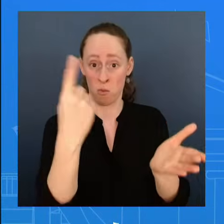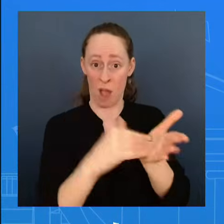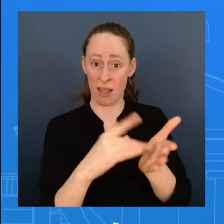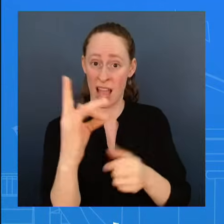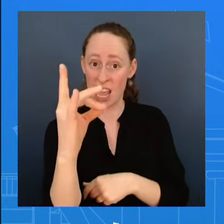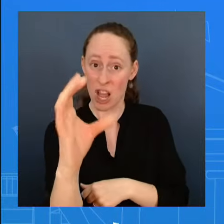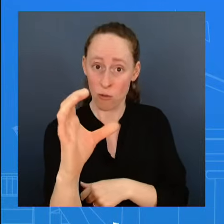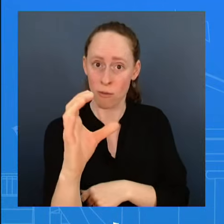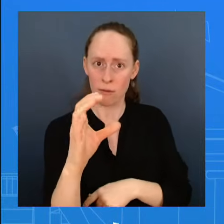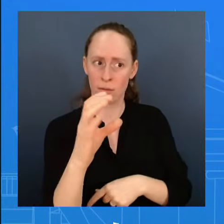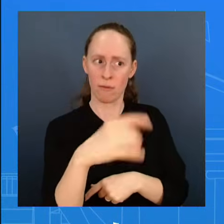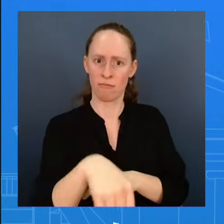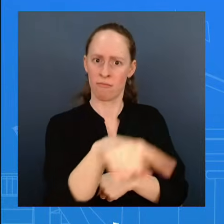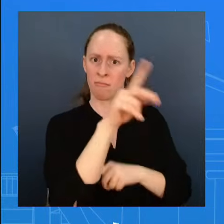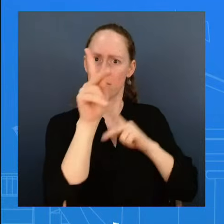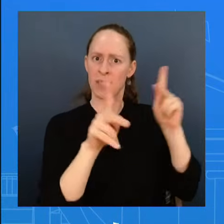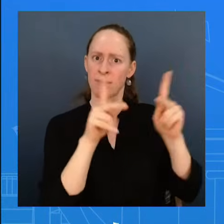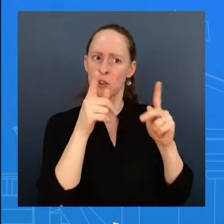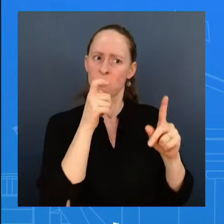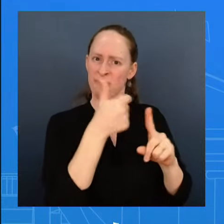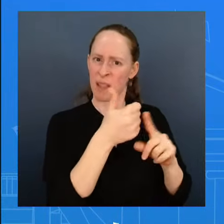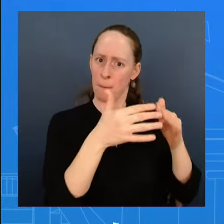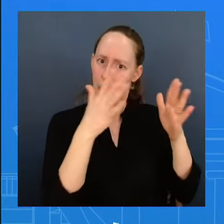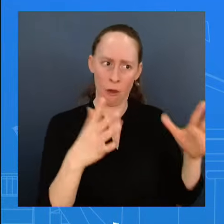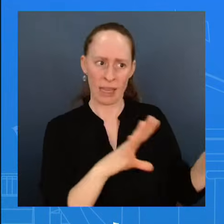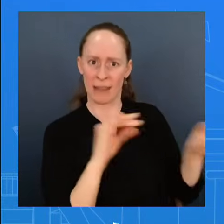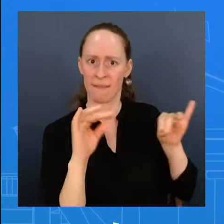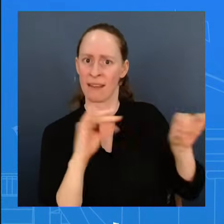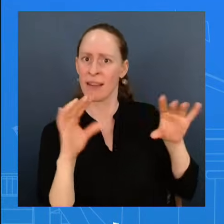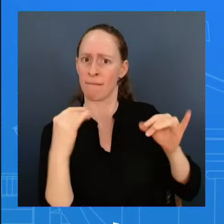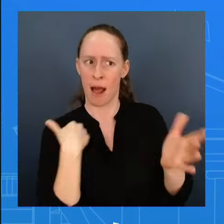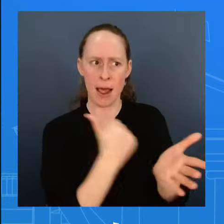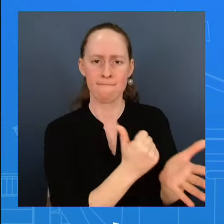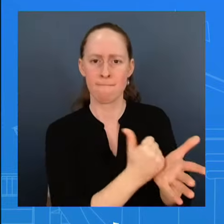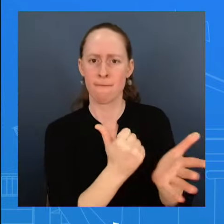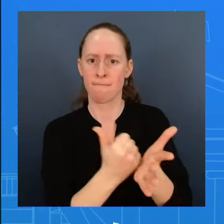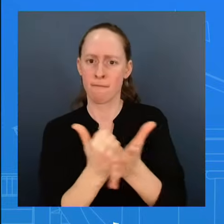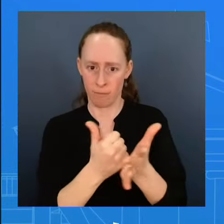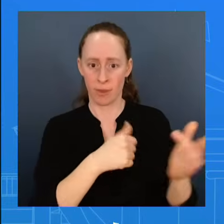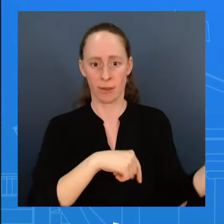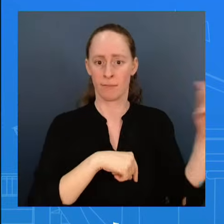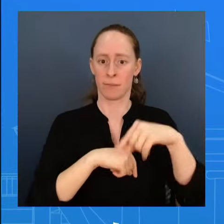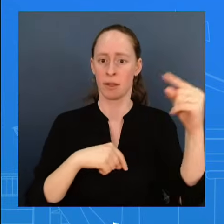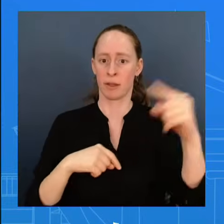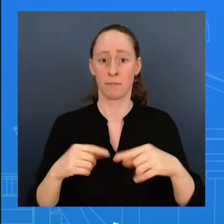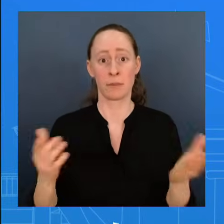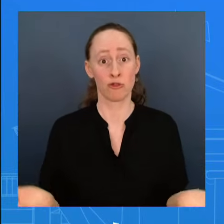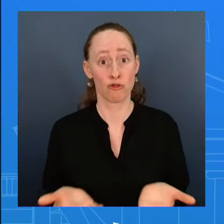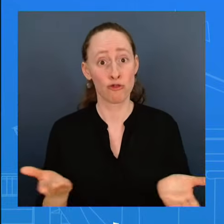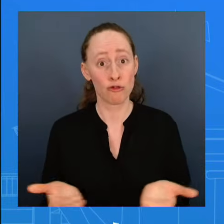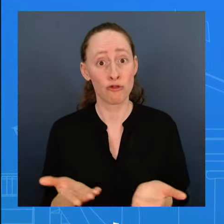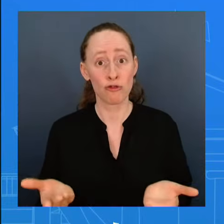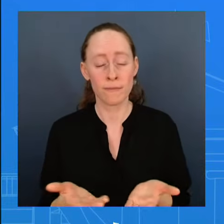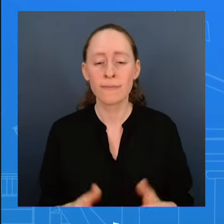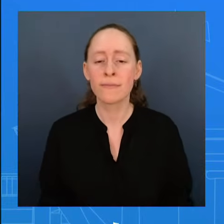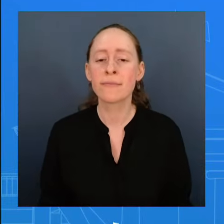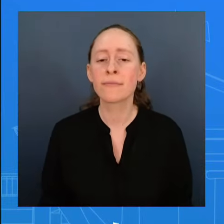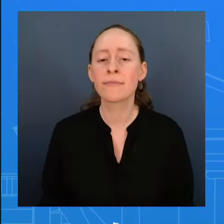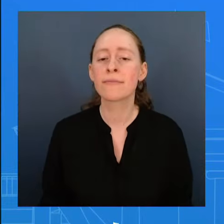many of that 18,000 is here. And the President has said -- and as -- in his -- with his direction, we have also helped and will continue to help